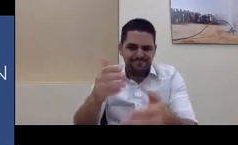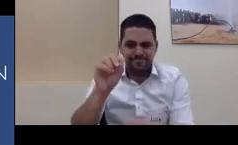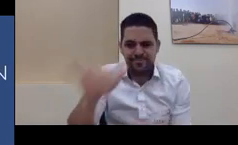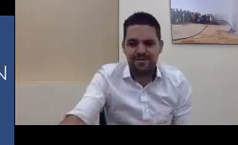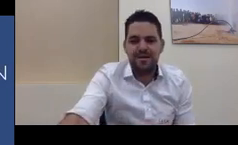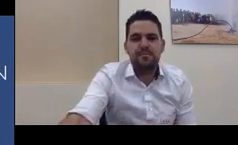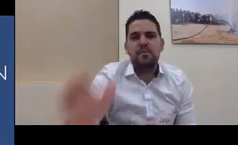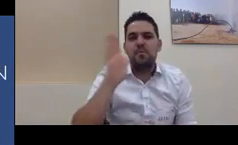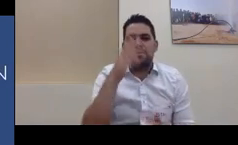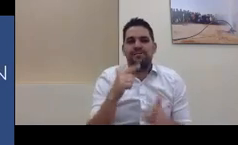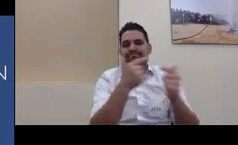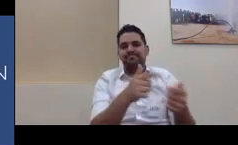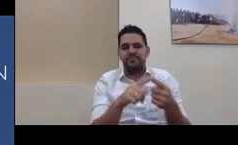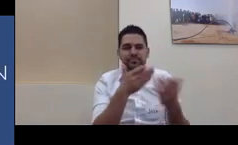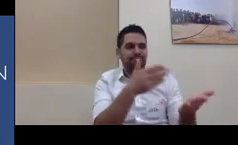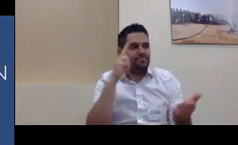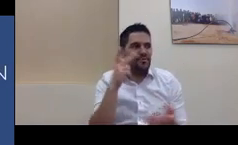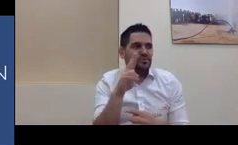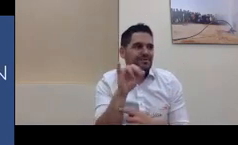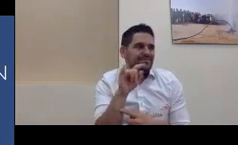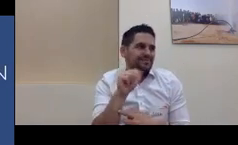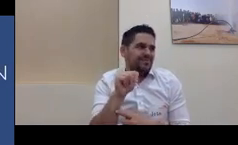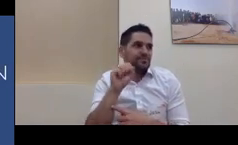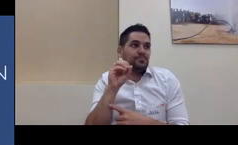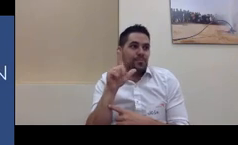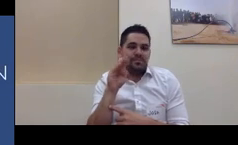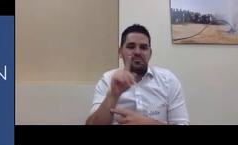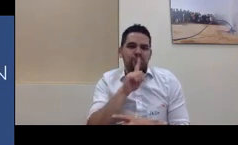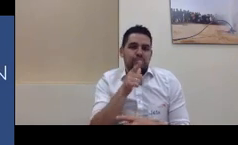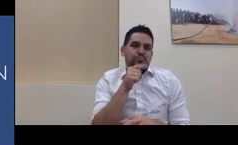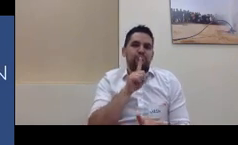and how exactly we do that. I'm gonna turn this over to Kristina.